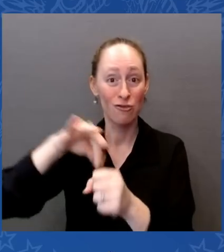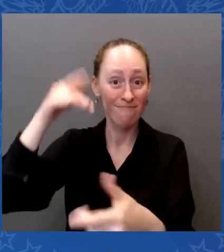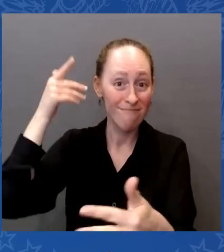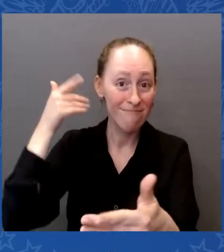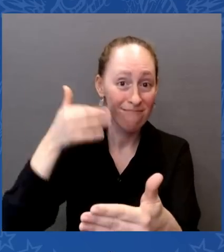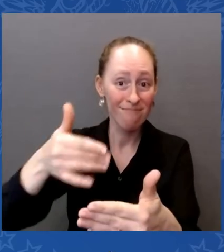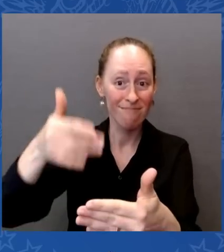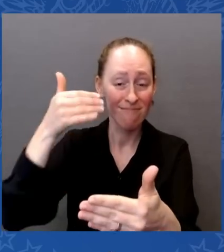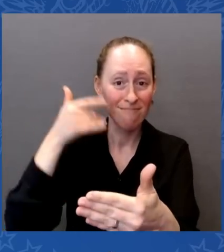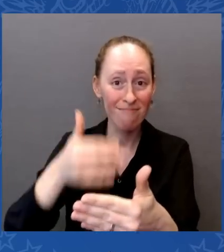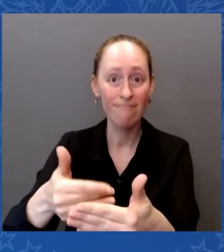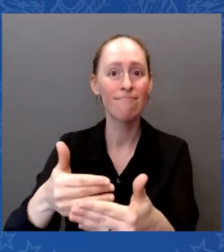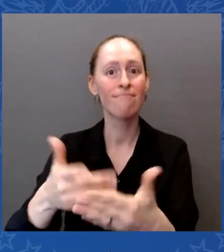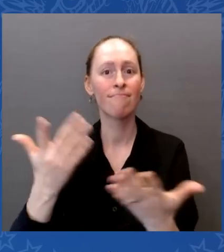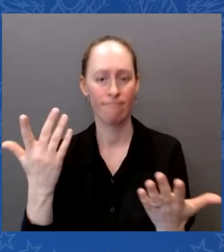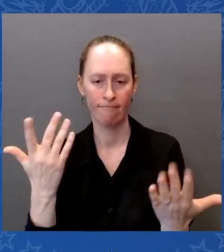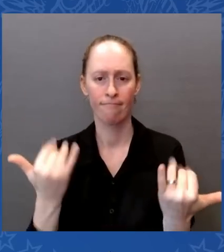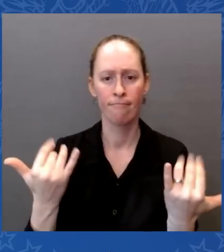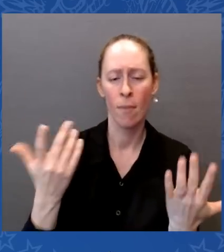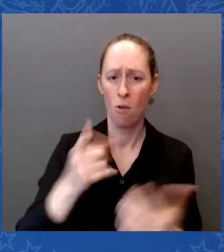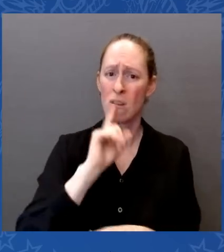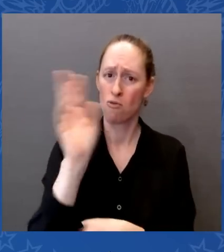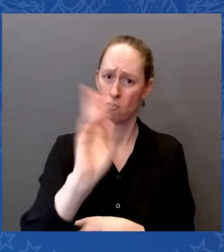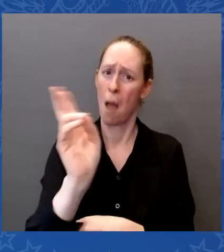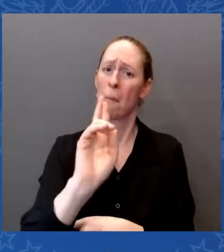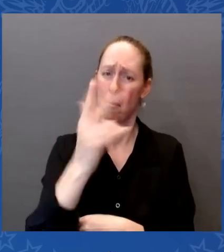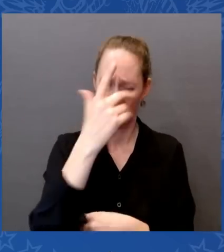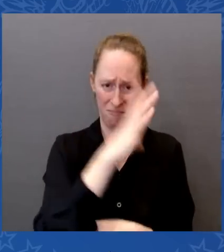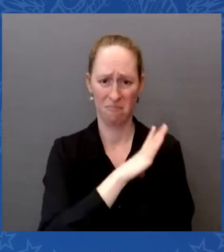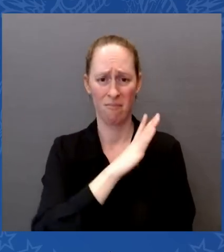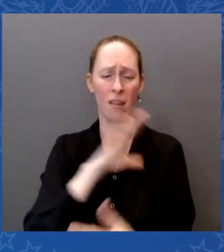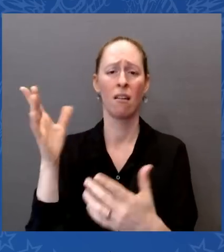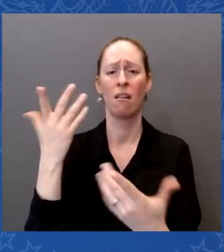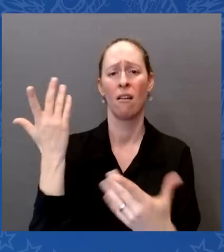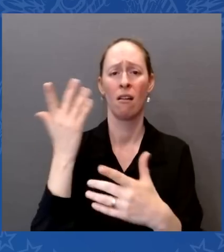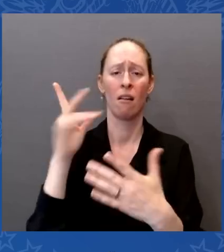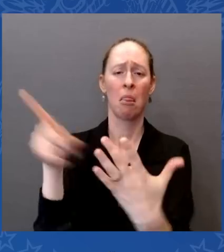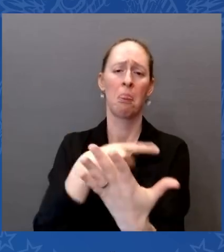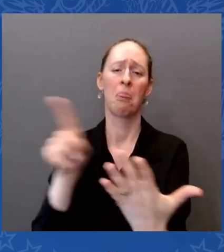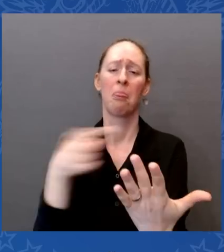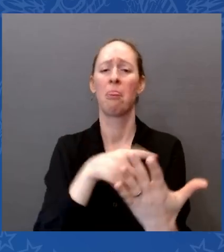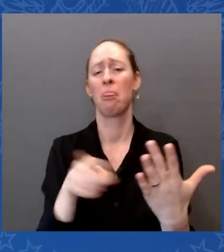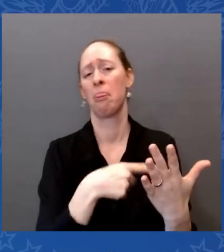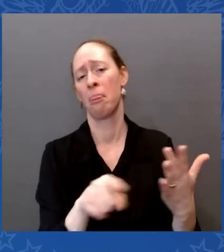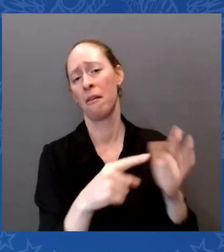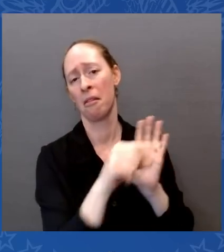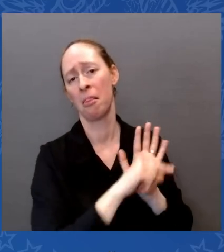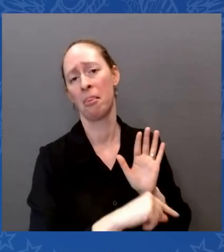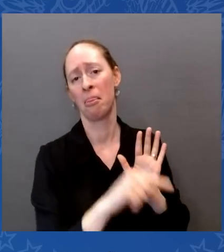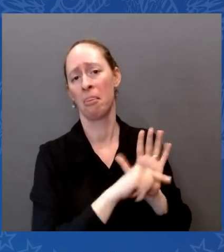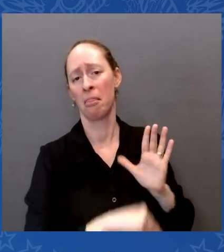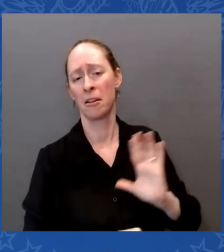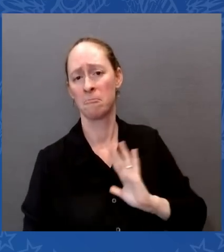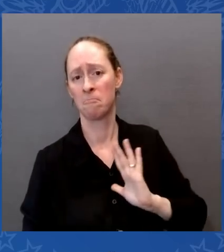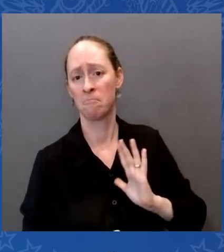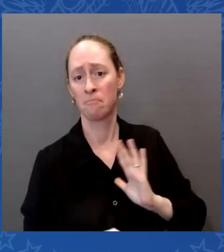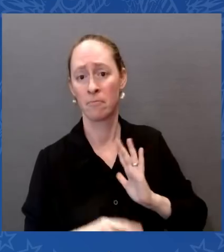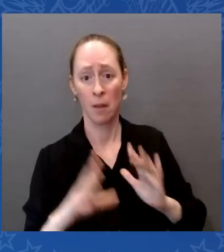but look at what I've inherited and what I've done. And look at what they're offering. They want to double down on the Trump tax cuts